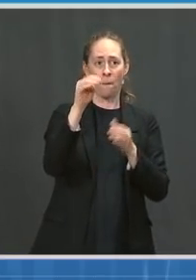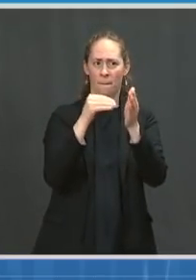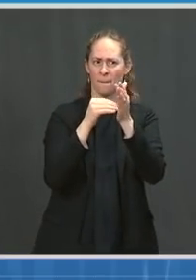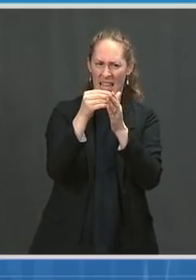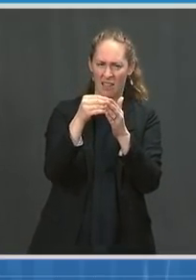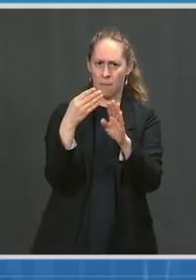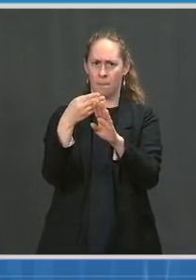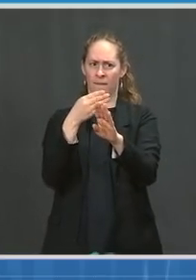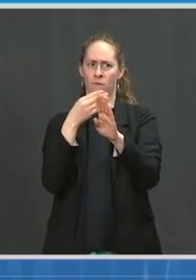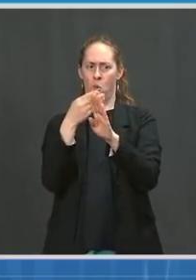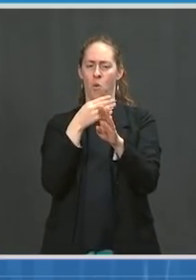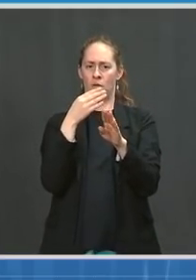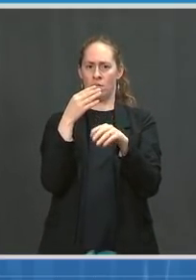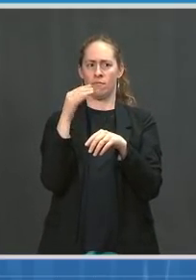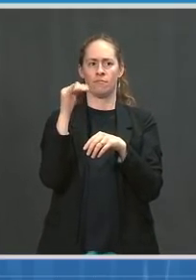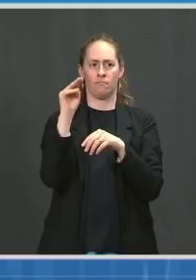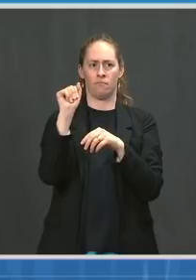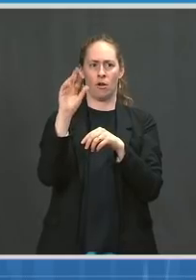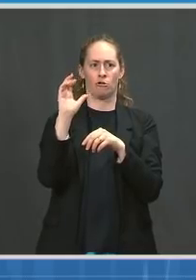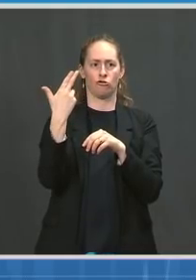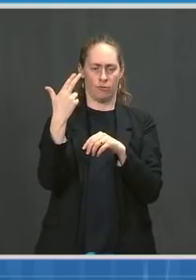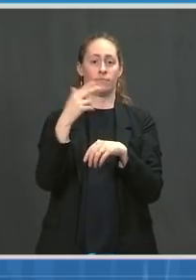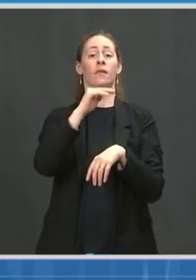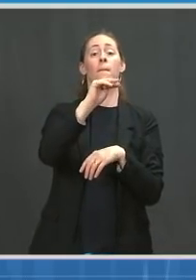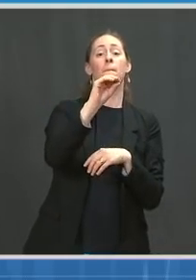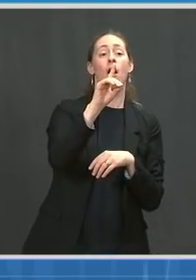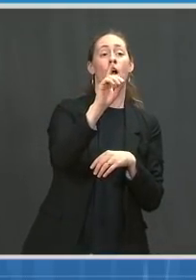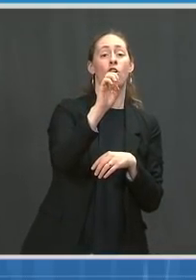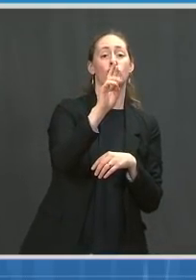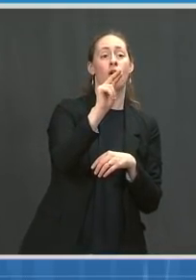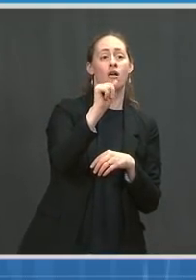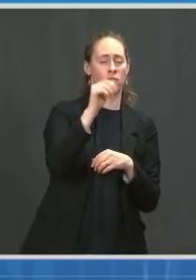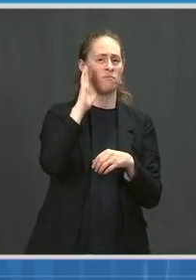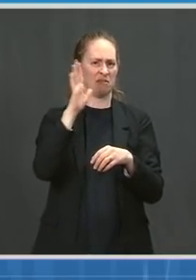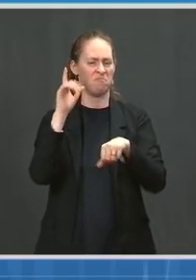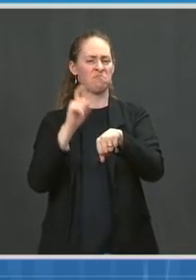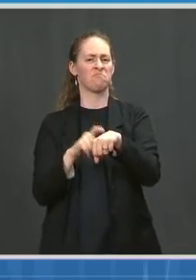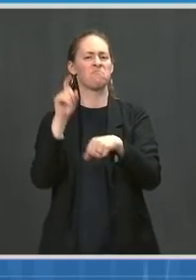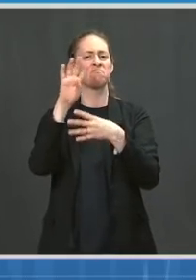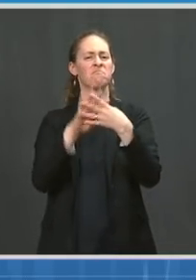And I know Moderna is on track, and we're working with Moderna to do everything we can to accelerate those doses.